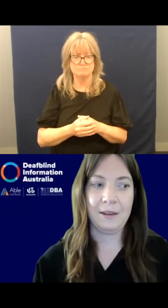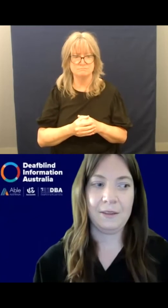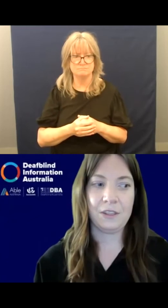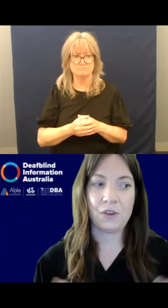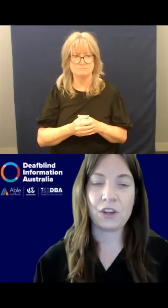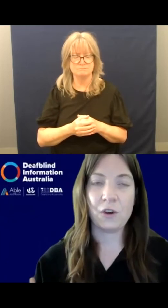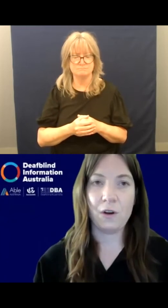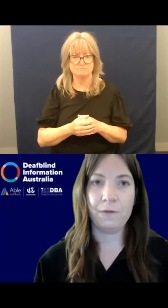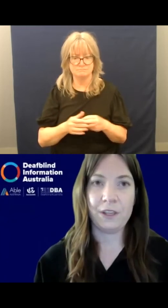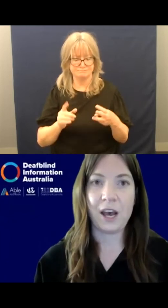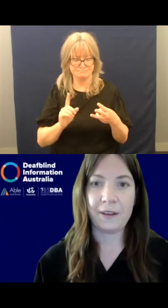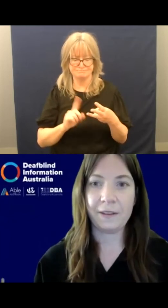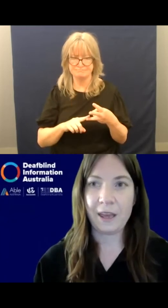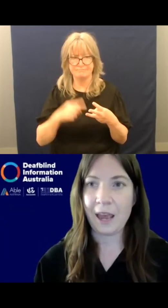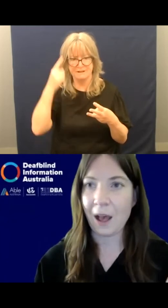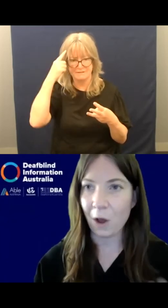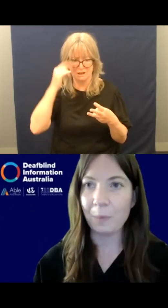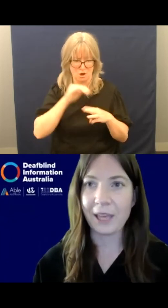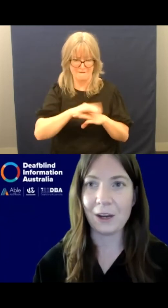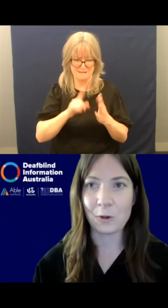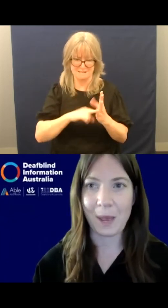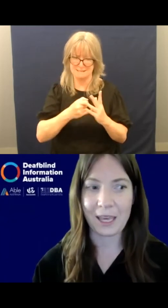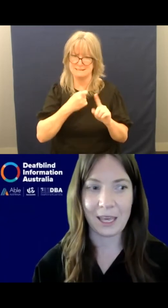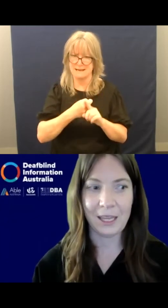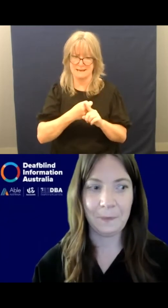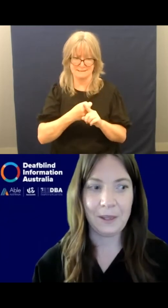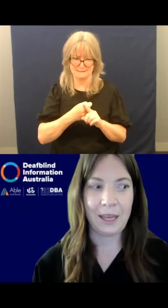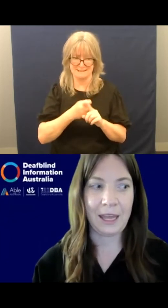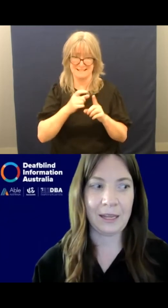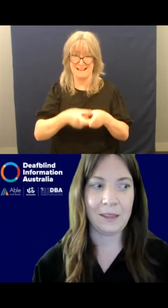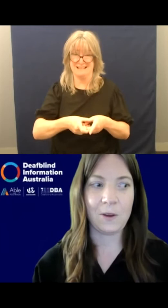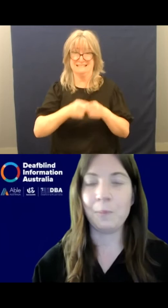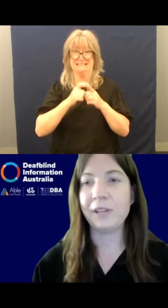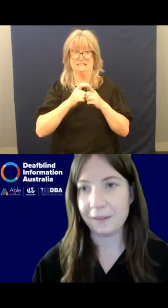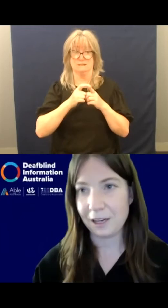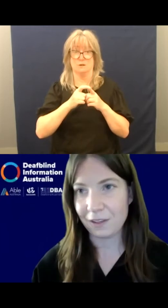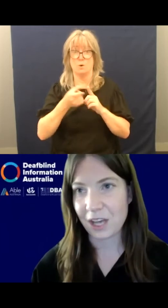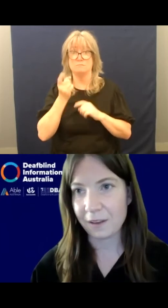the structure of the task and how complicated you're making it and the complexity of the task.